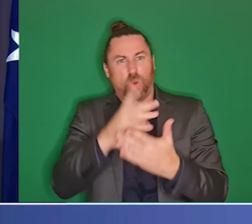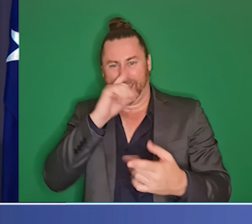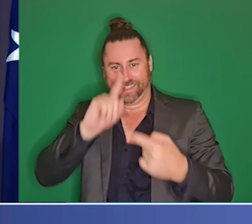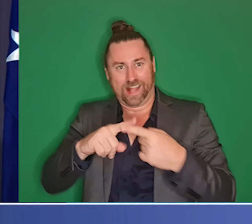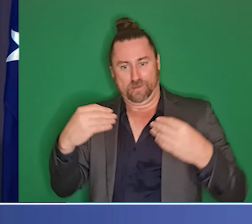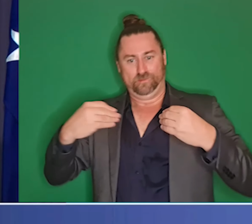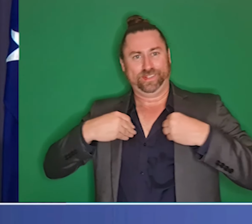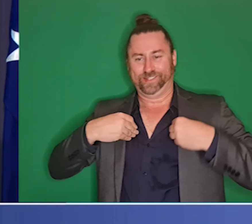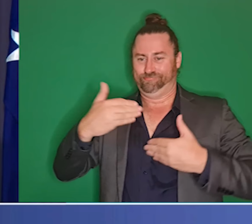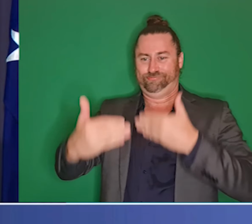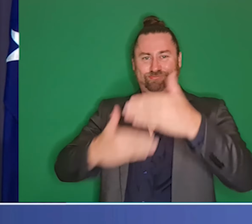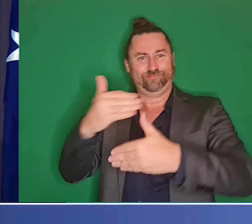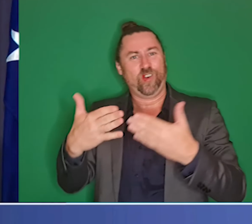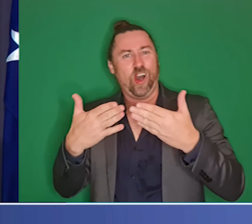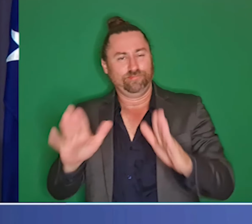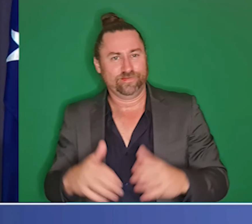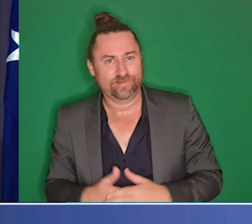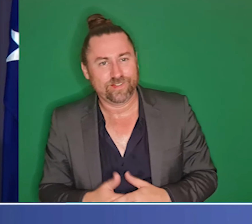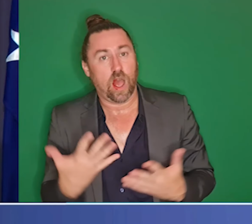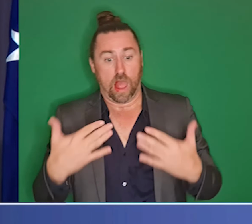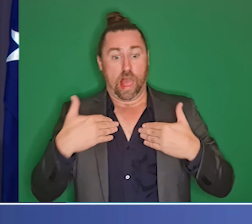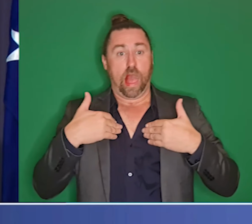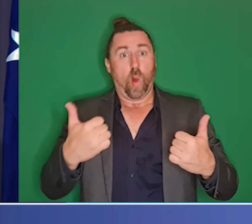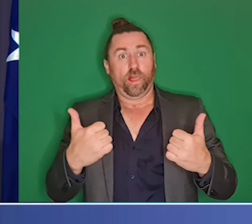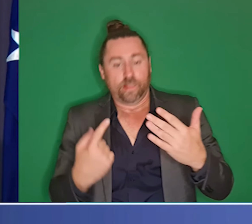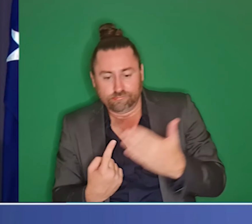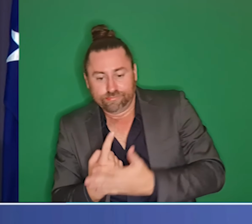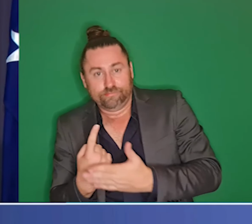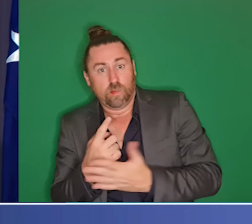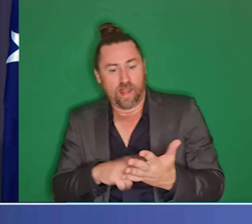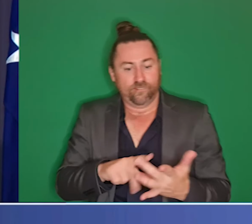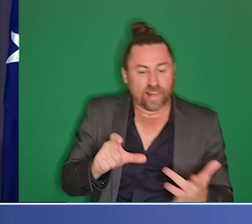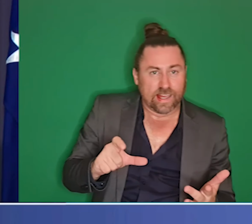And so, the health system at the moment in Victoria and certainly in other states